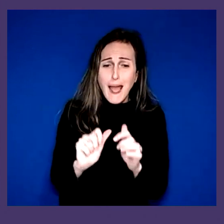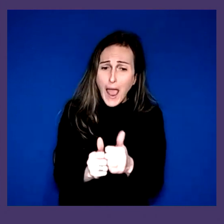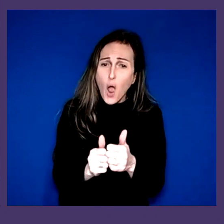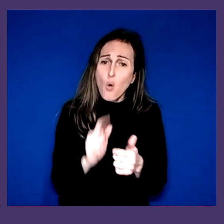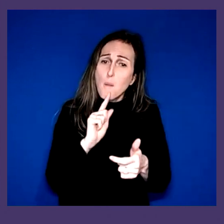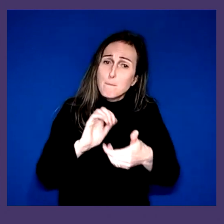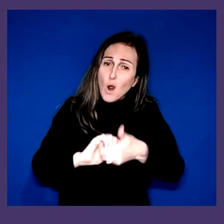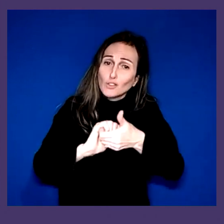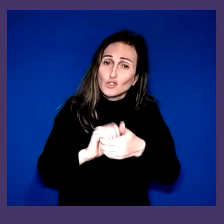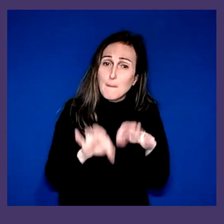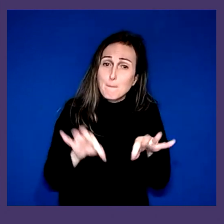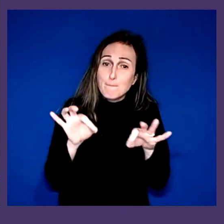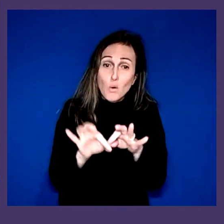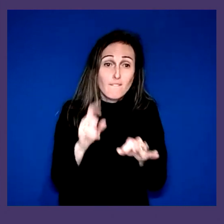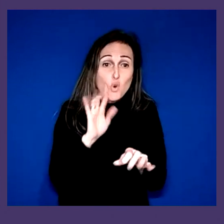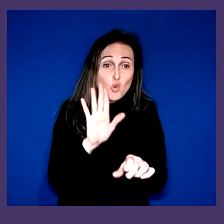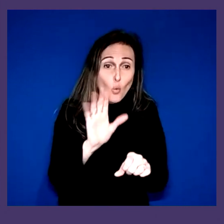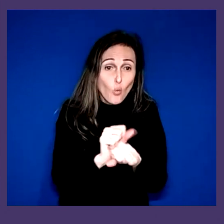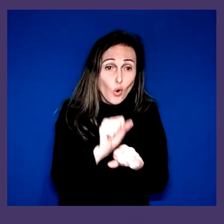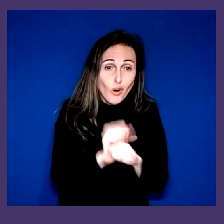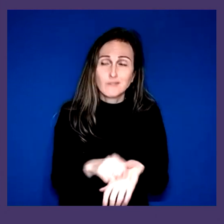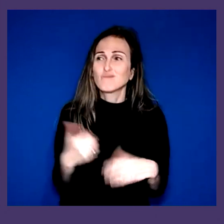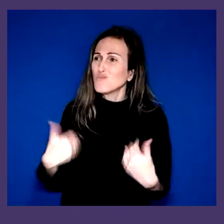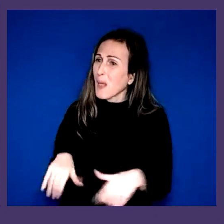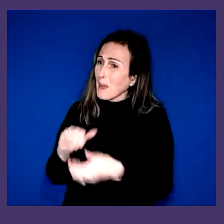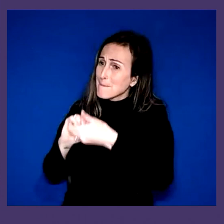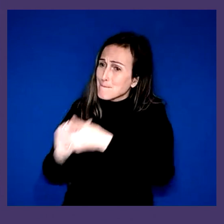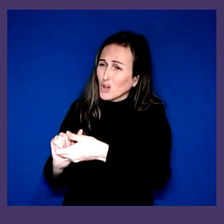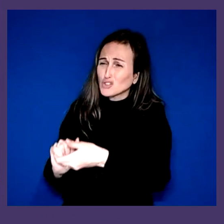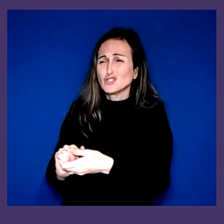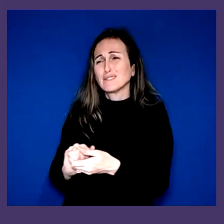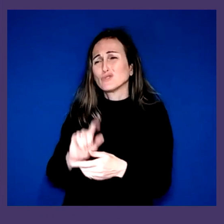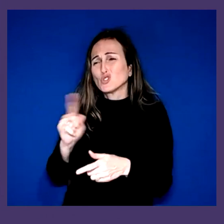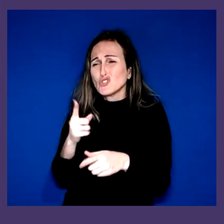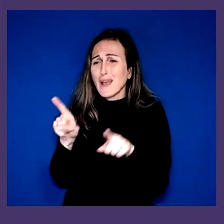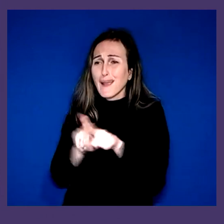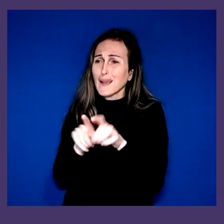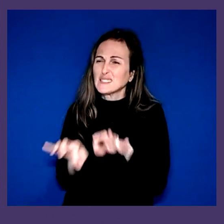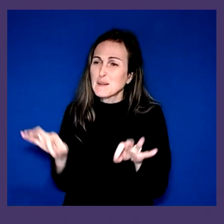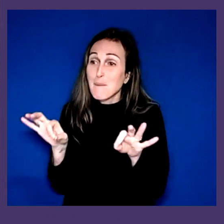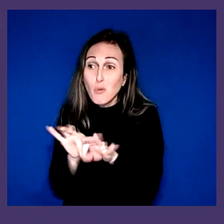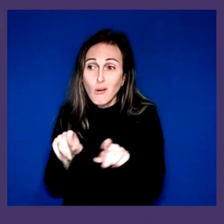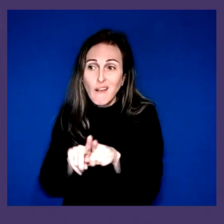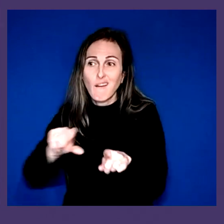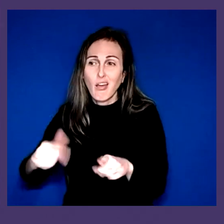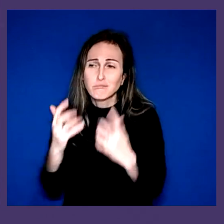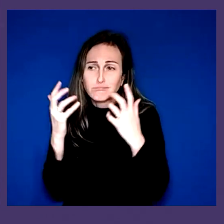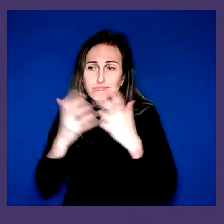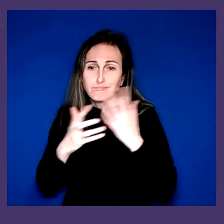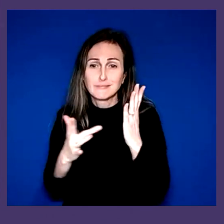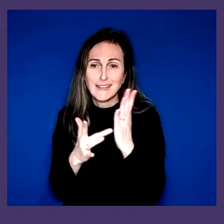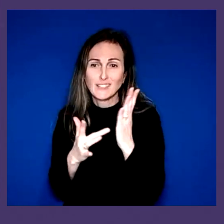to us just as they are to the other amazing technologies that we're talking about. We couldn't expand accessibility for